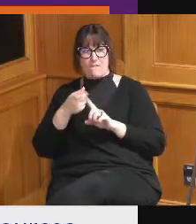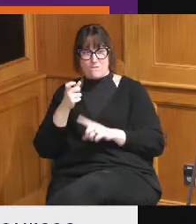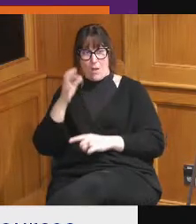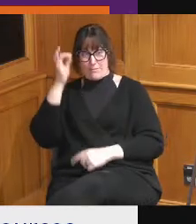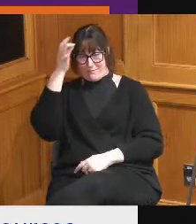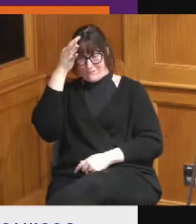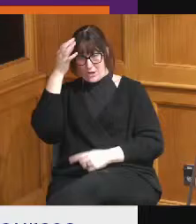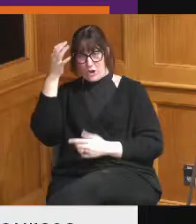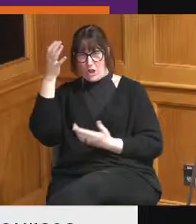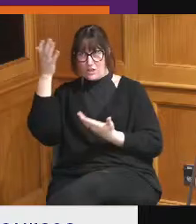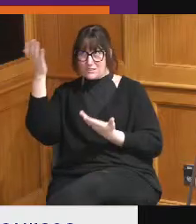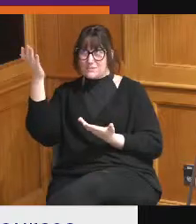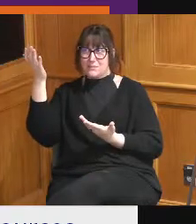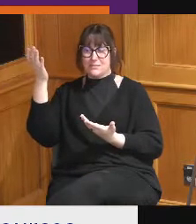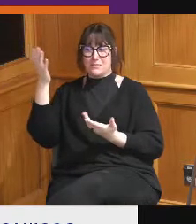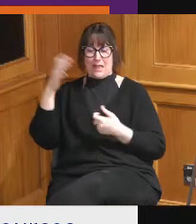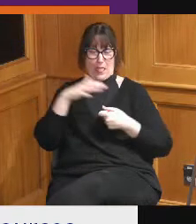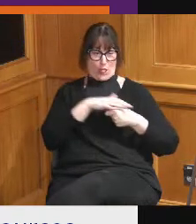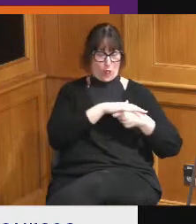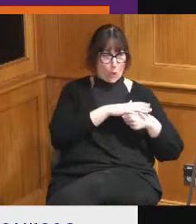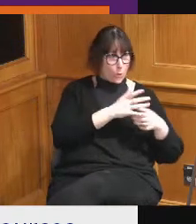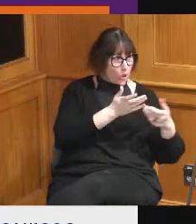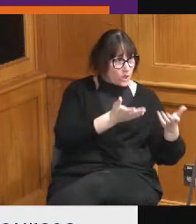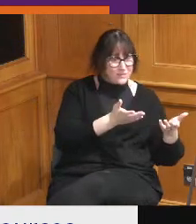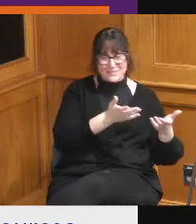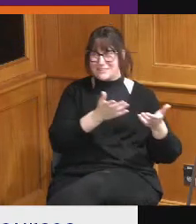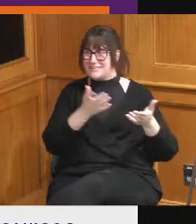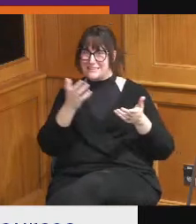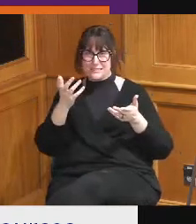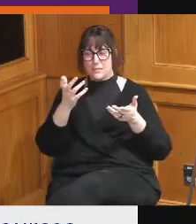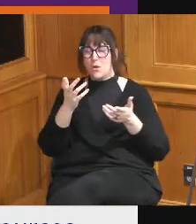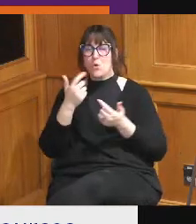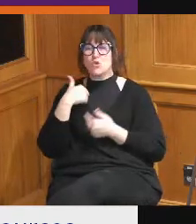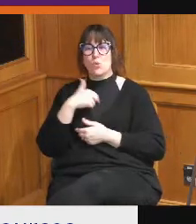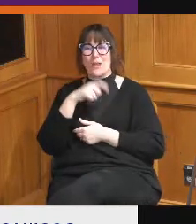low-income housing tax credit all these things seem to be up in the air and I think we we have to